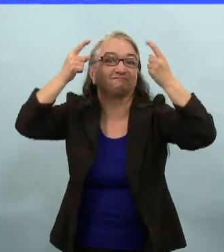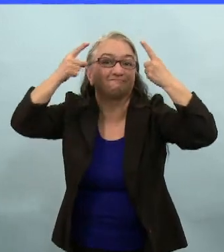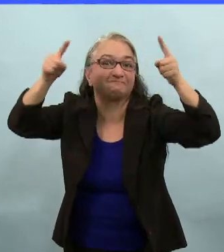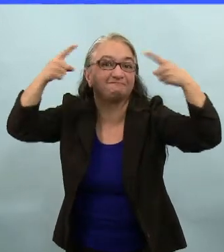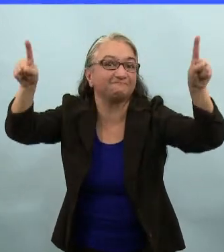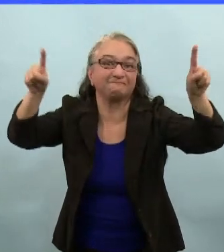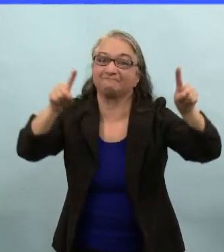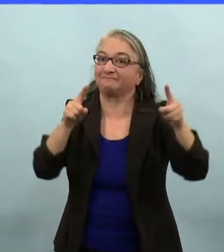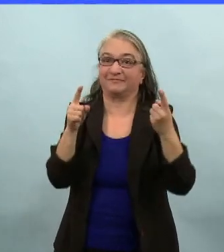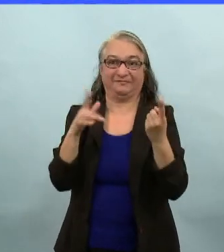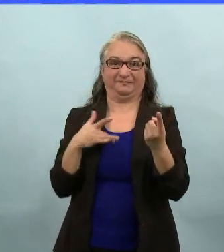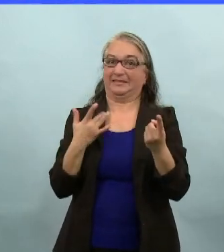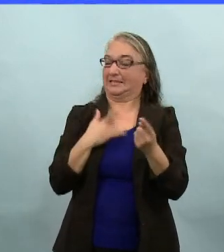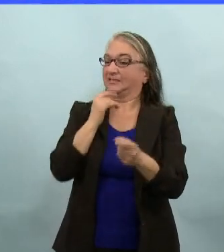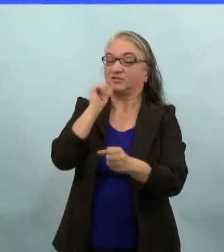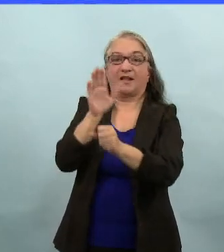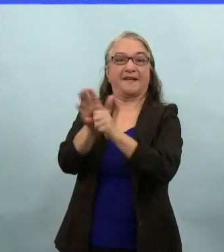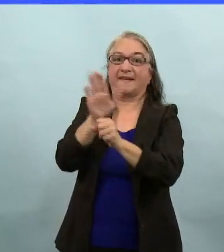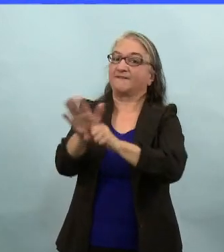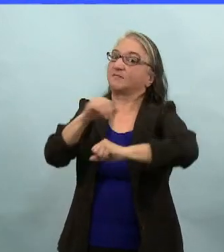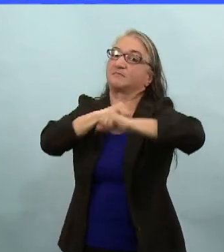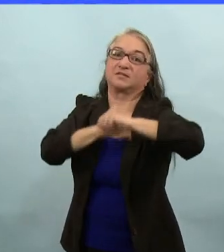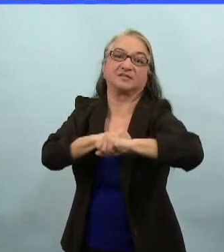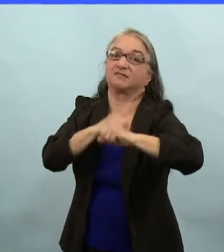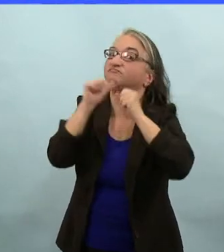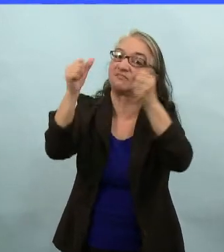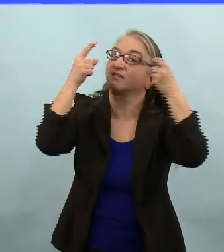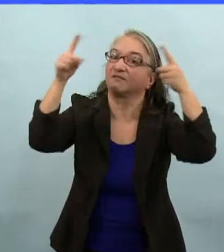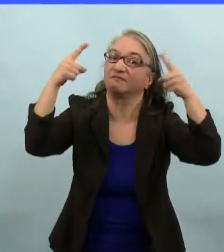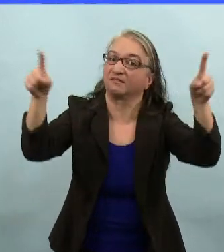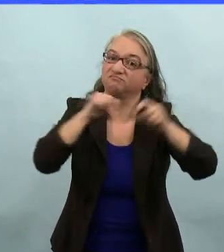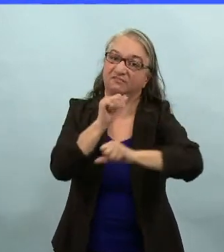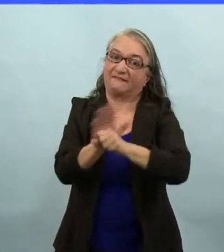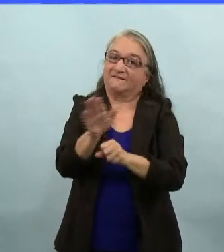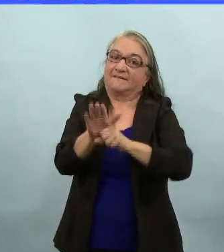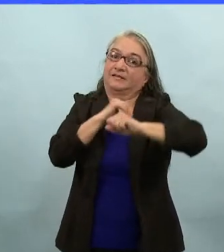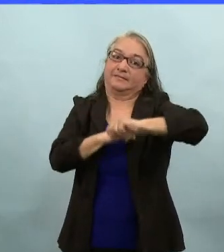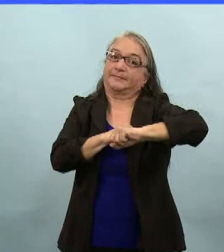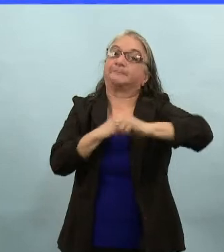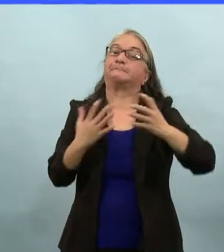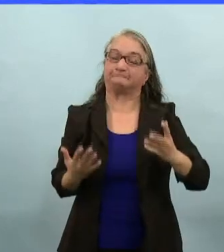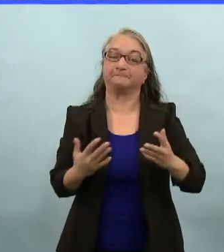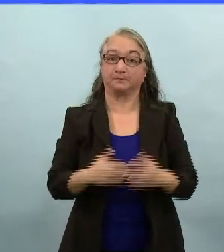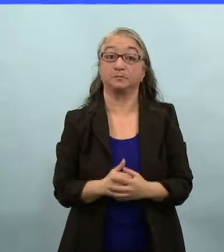that they're amending their clinical trial for children who are six months of age up to five